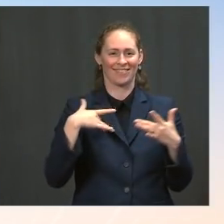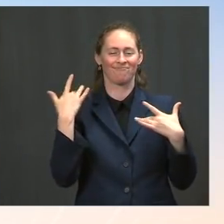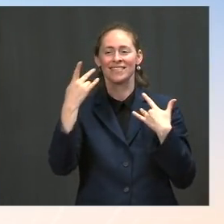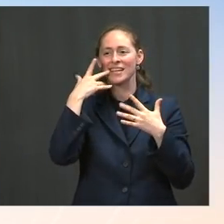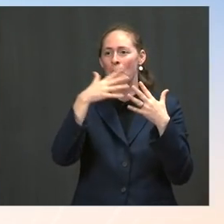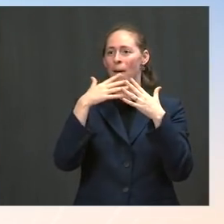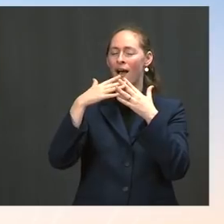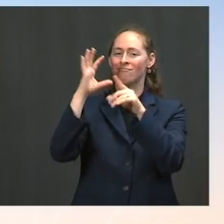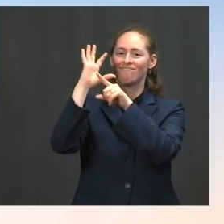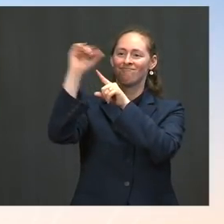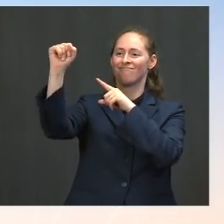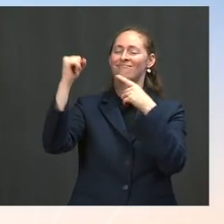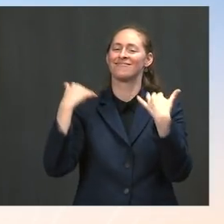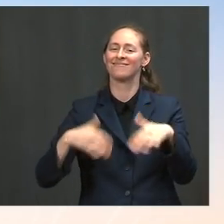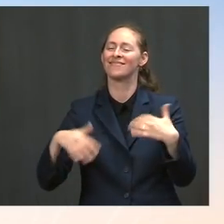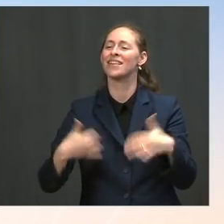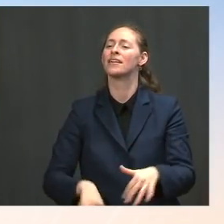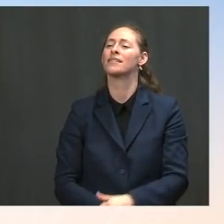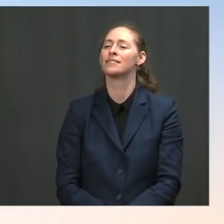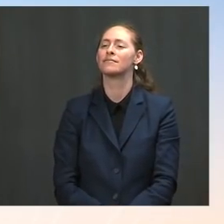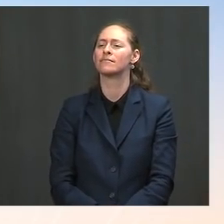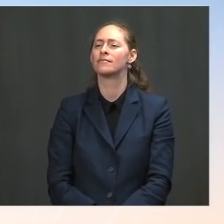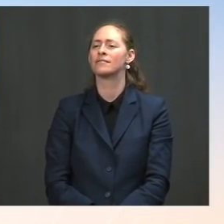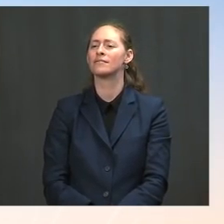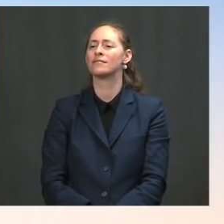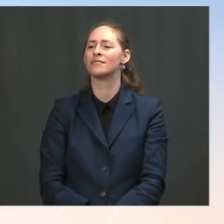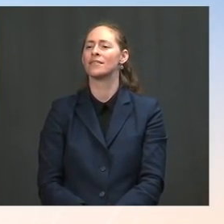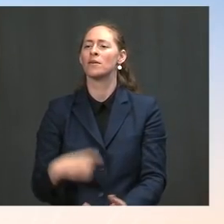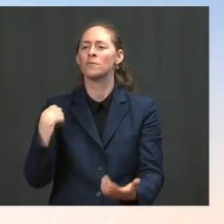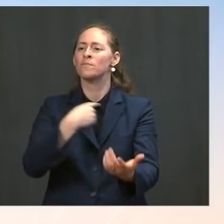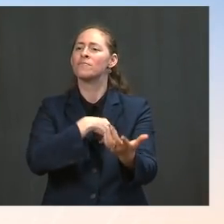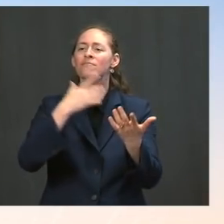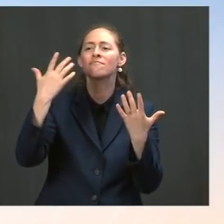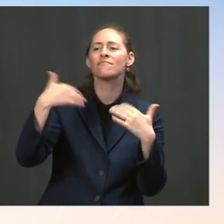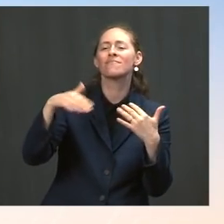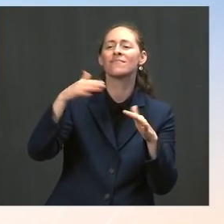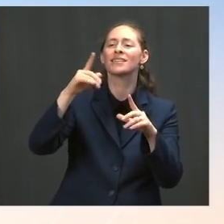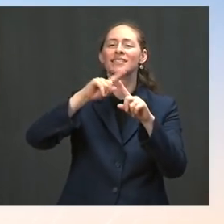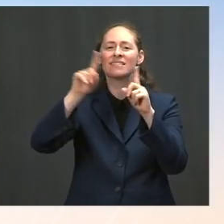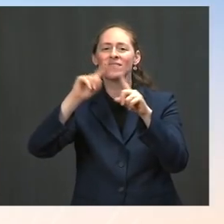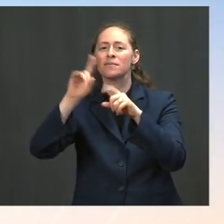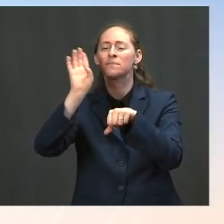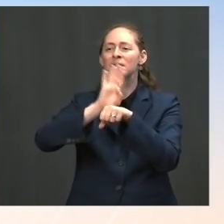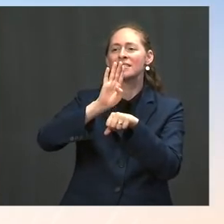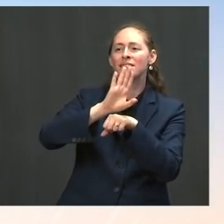It will be the ingenuity of all of our commercial partners to help us continue advancing to the next of our --